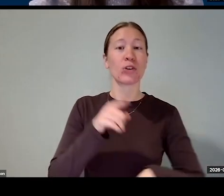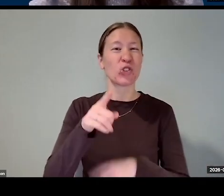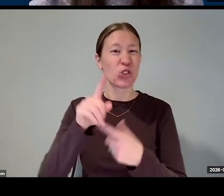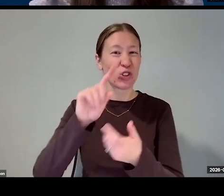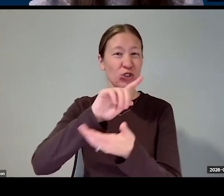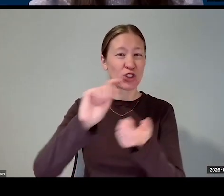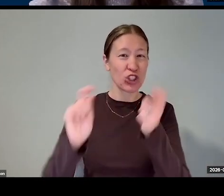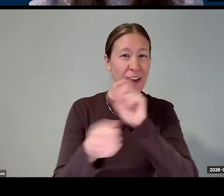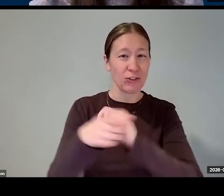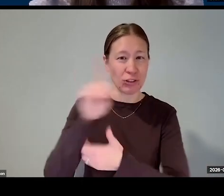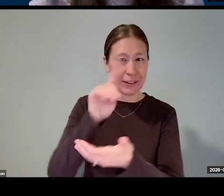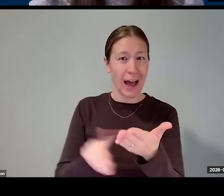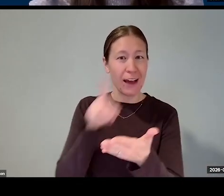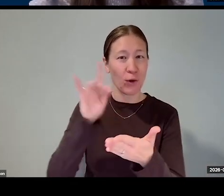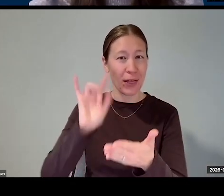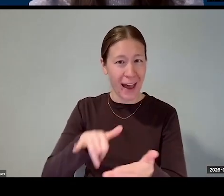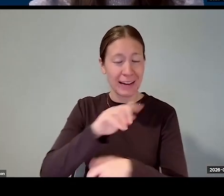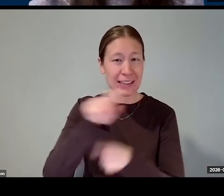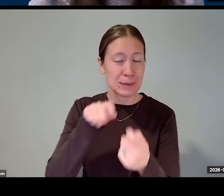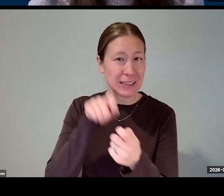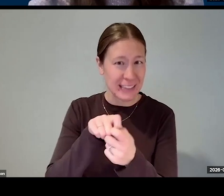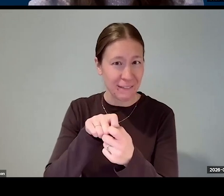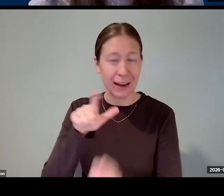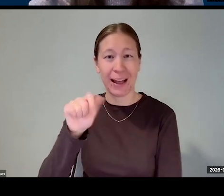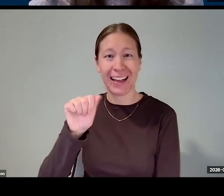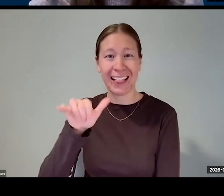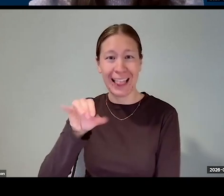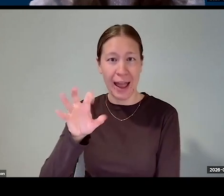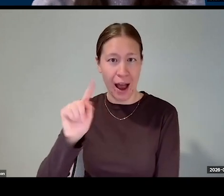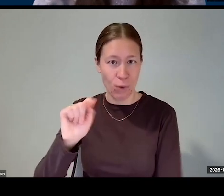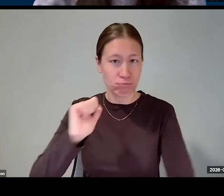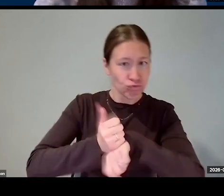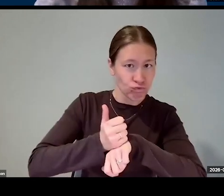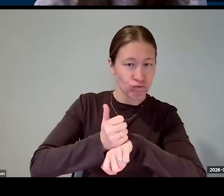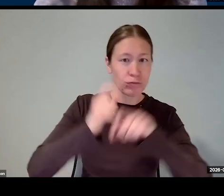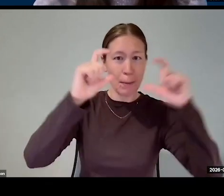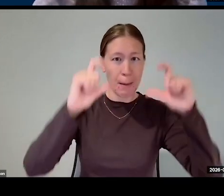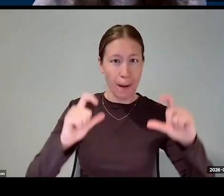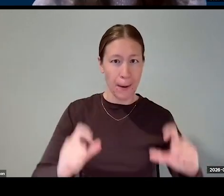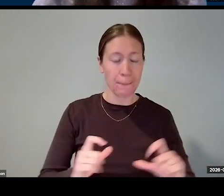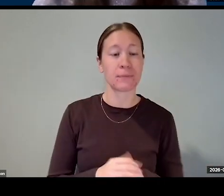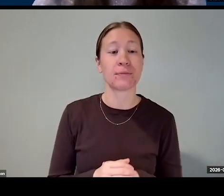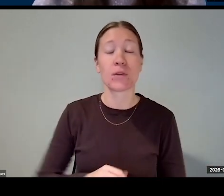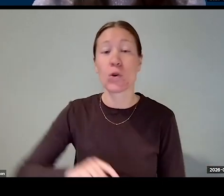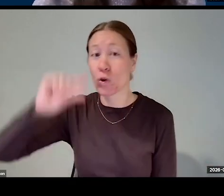of that specific slide layout. And Google will highlight in yellow the slides